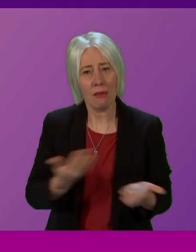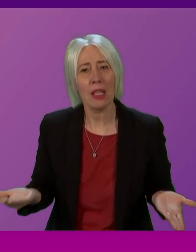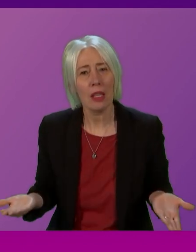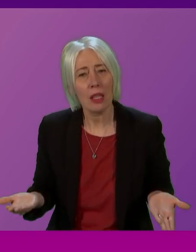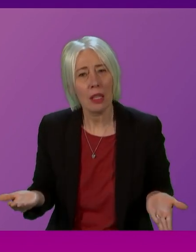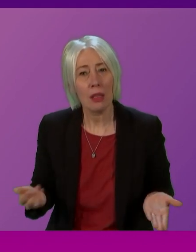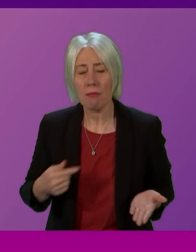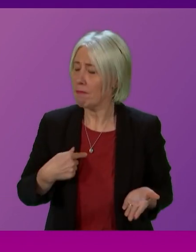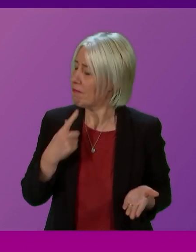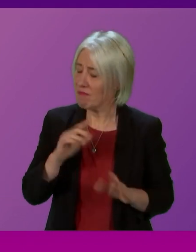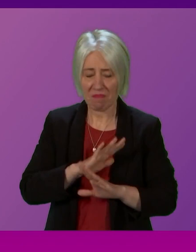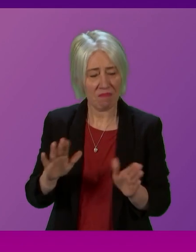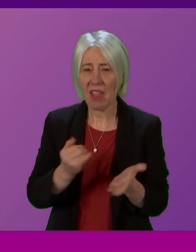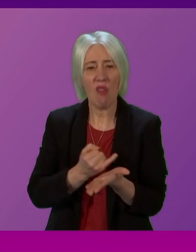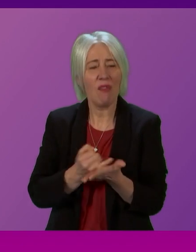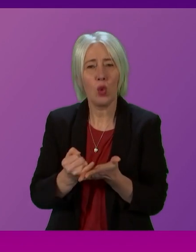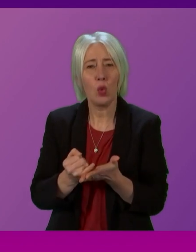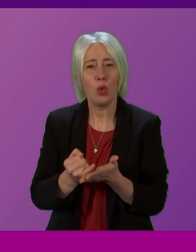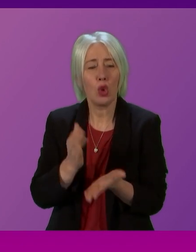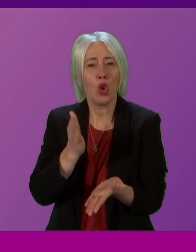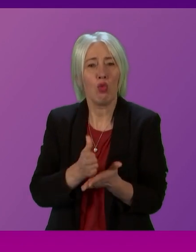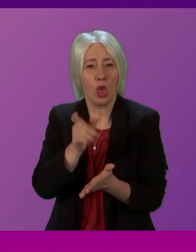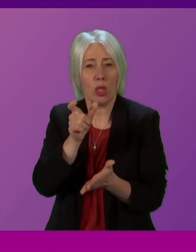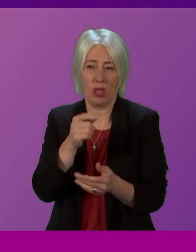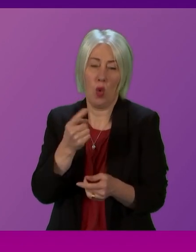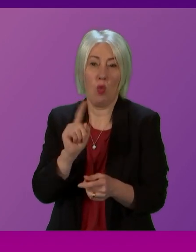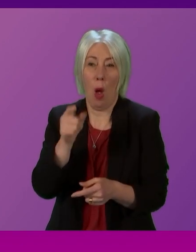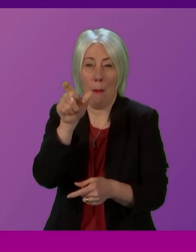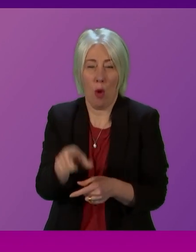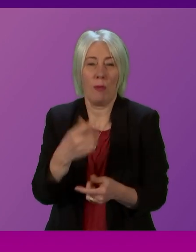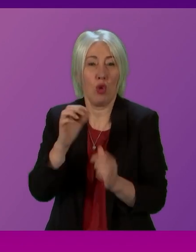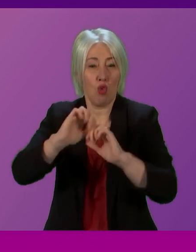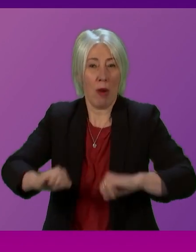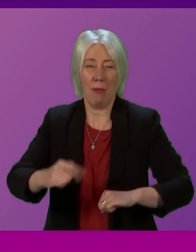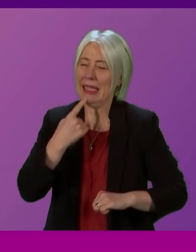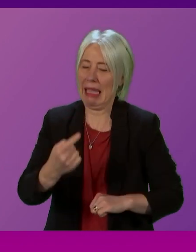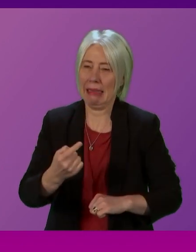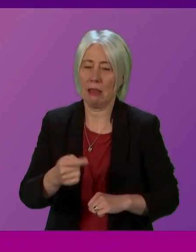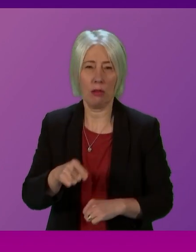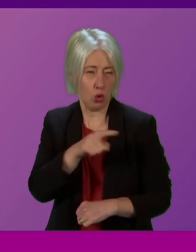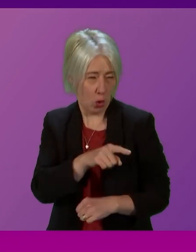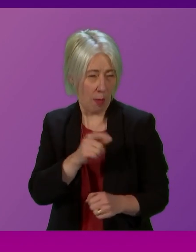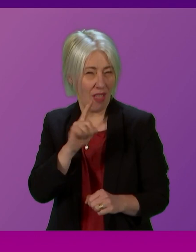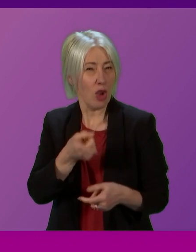I refuse to trust the word of a rapist. Why does the First Minister do so?